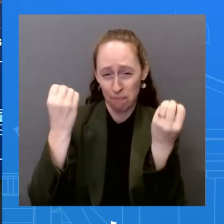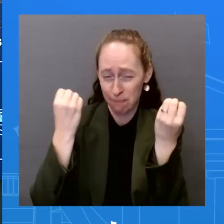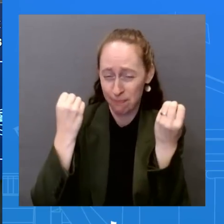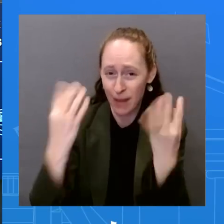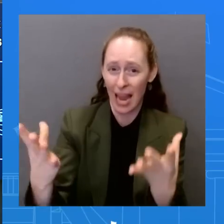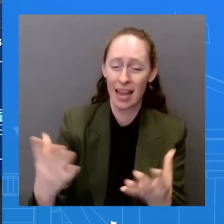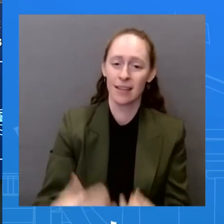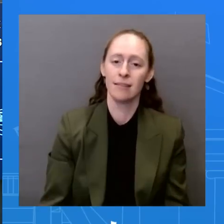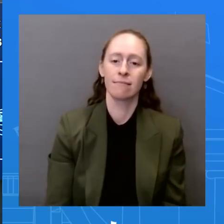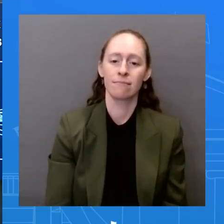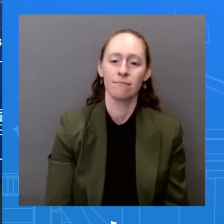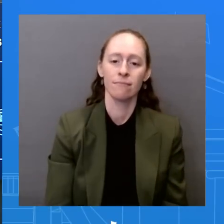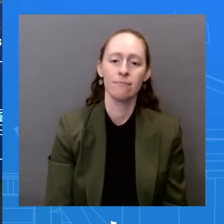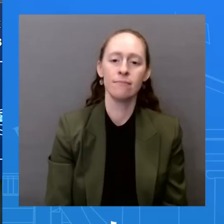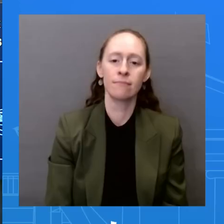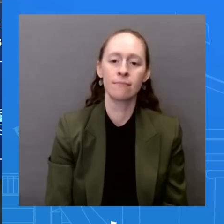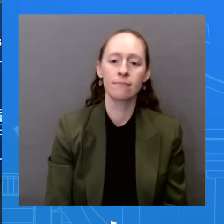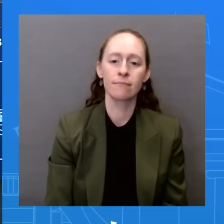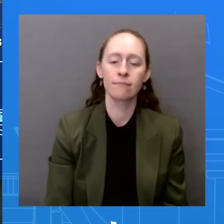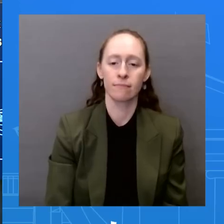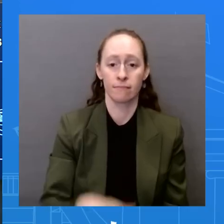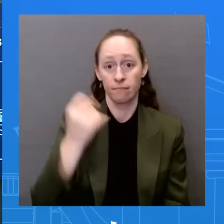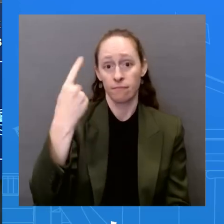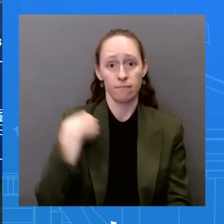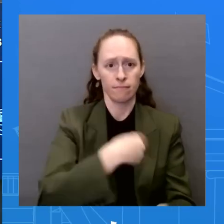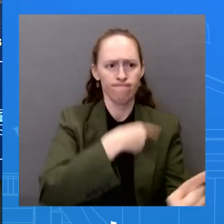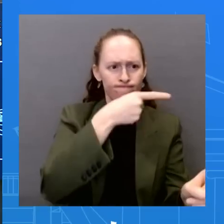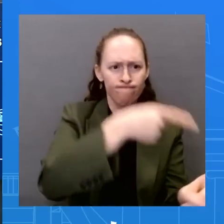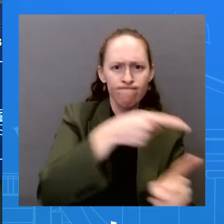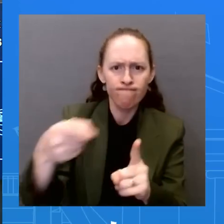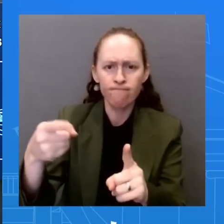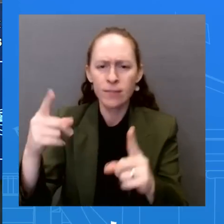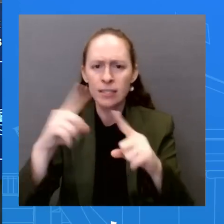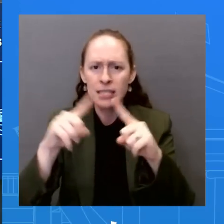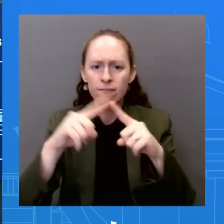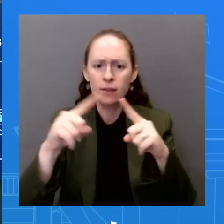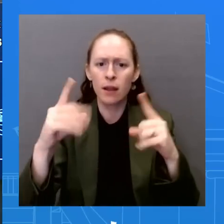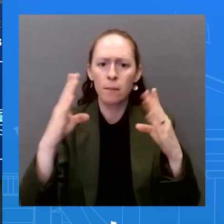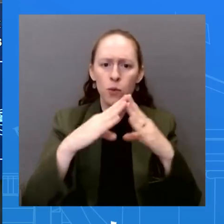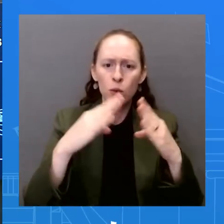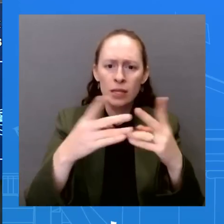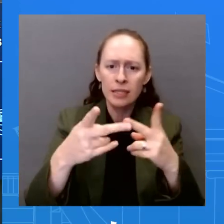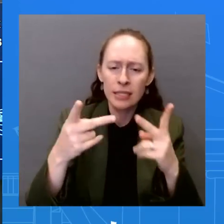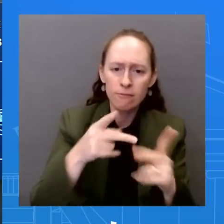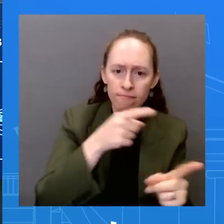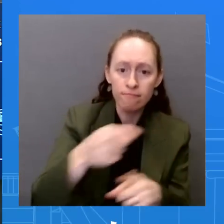So they -- the low-hanging fruit is done. The folks who were early adopters for this vaccine have gotten it,